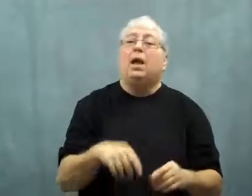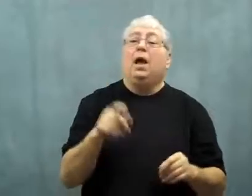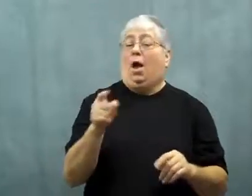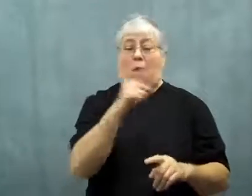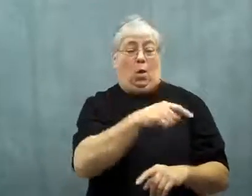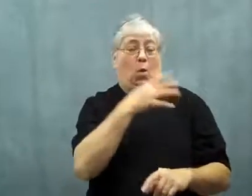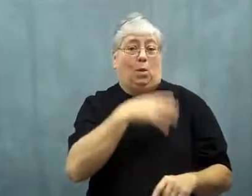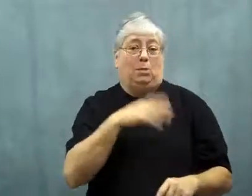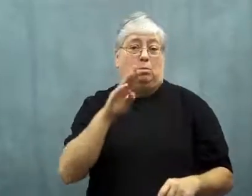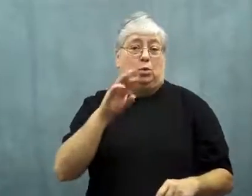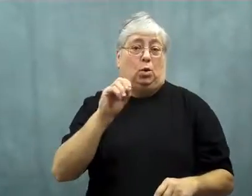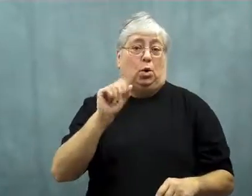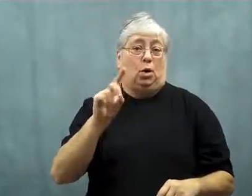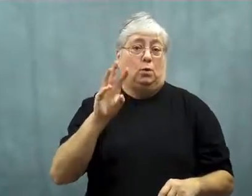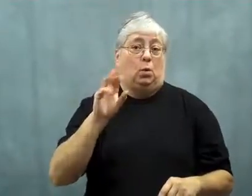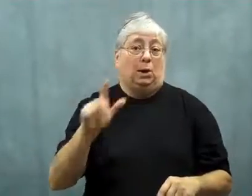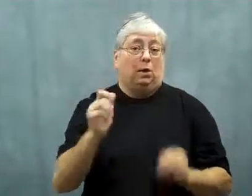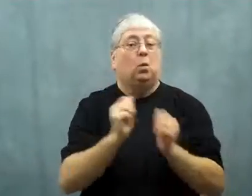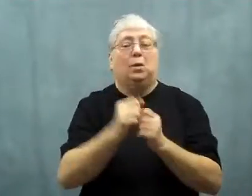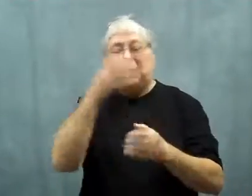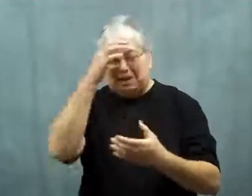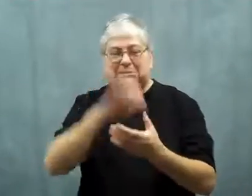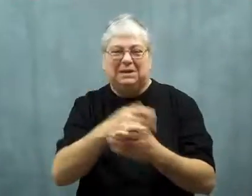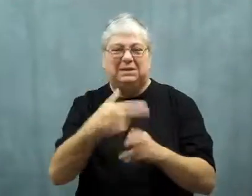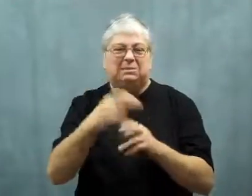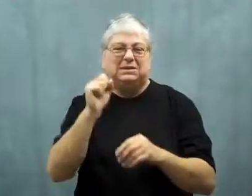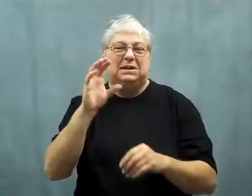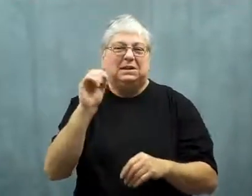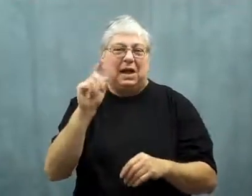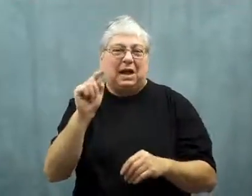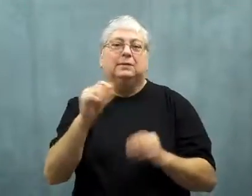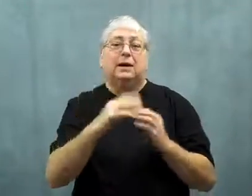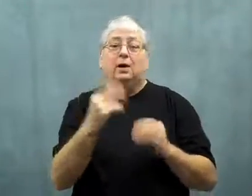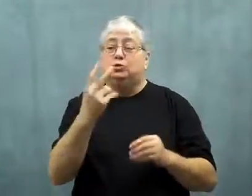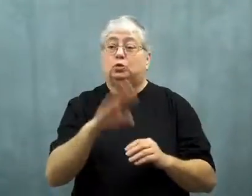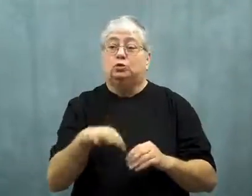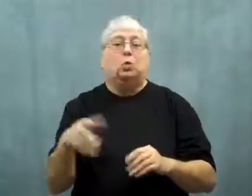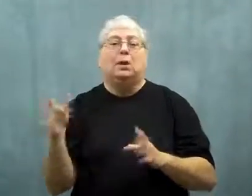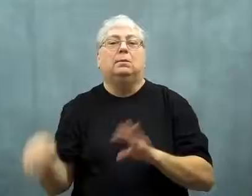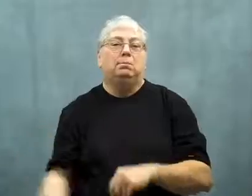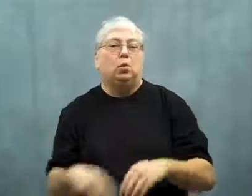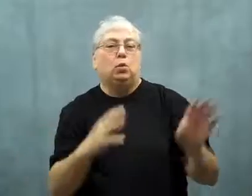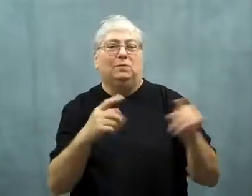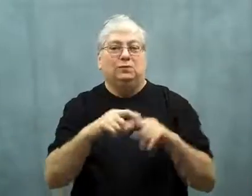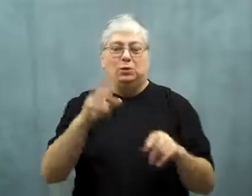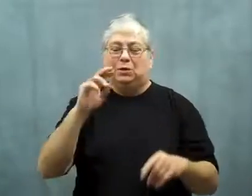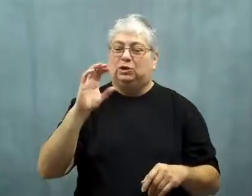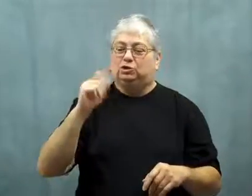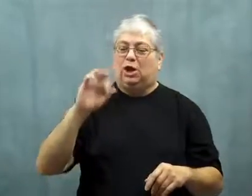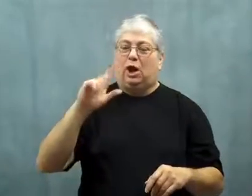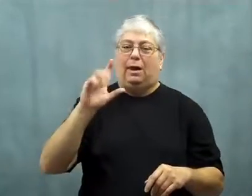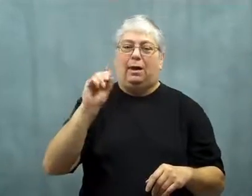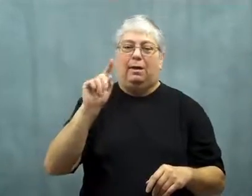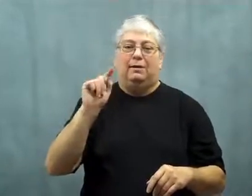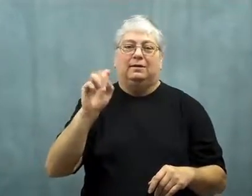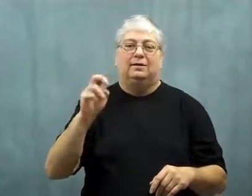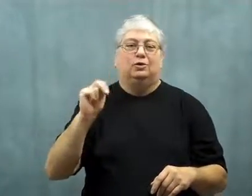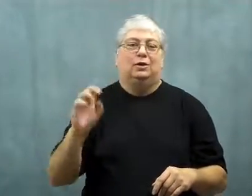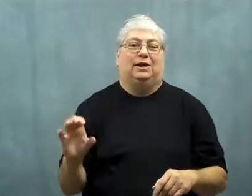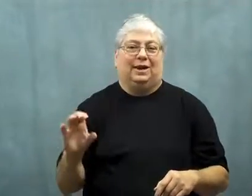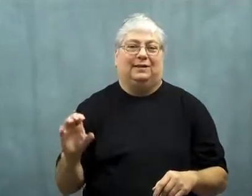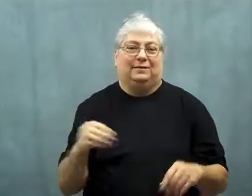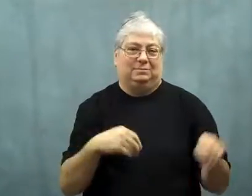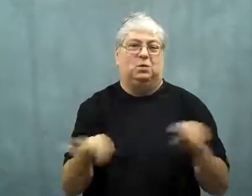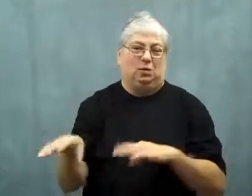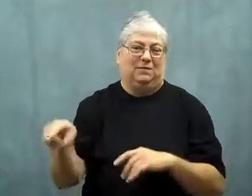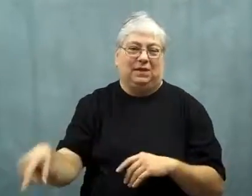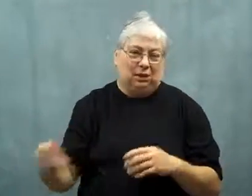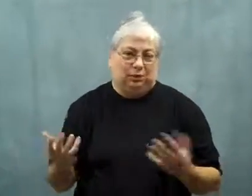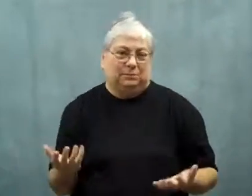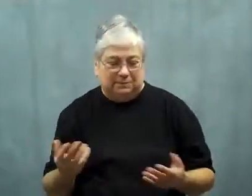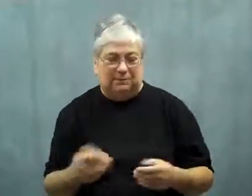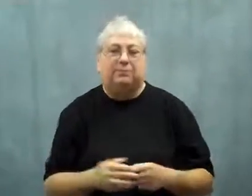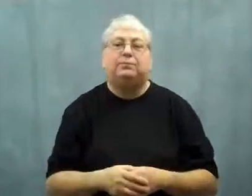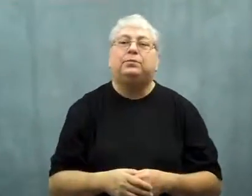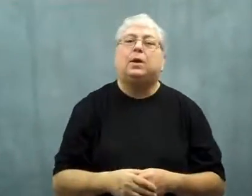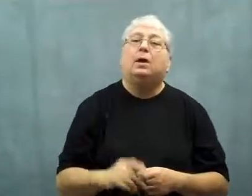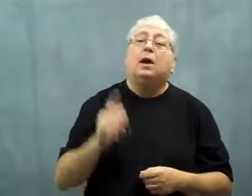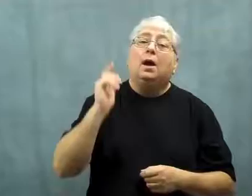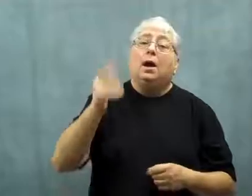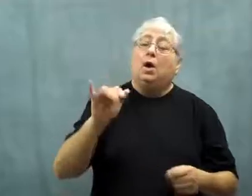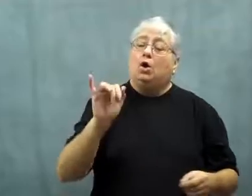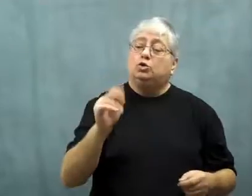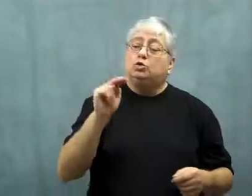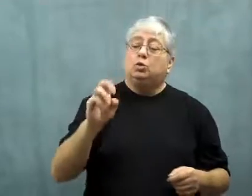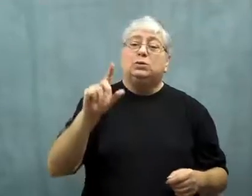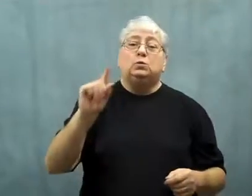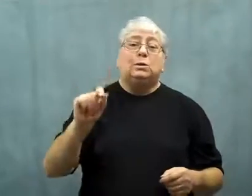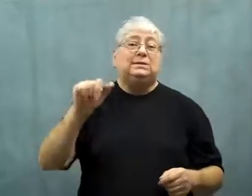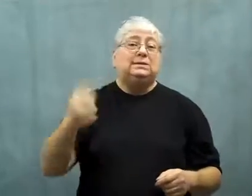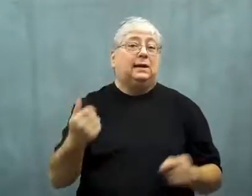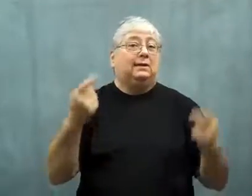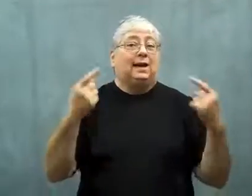Broadwell, her husband and two children had moved to Charlotte, NC.